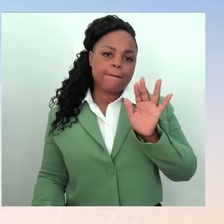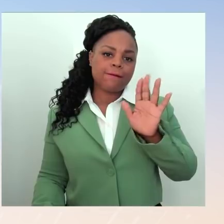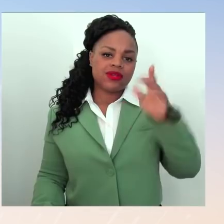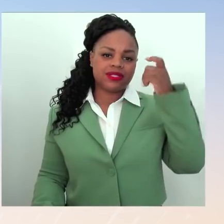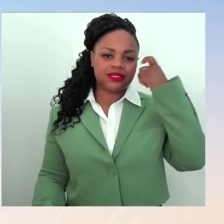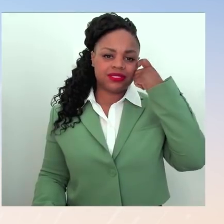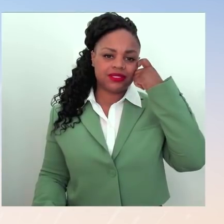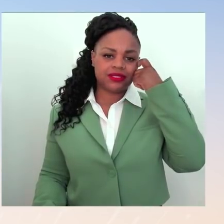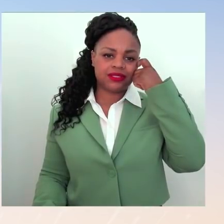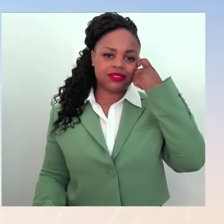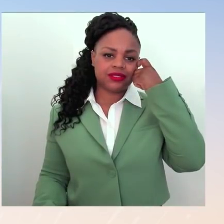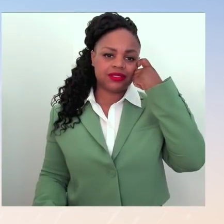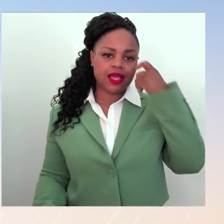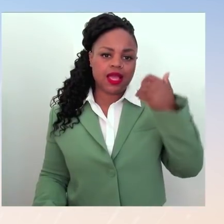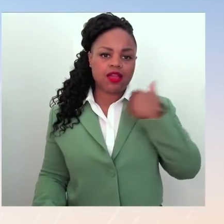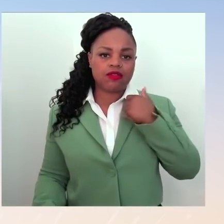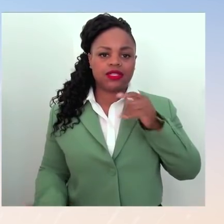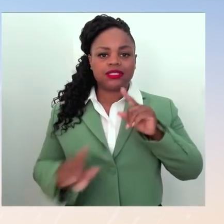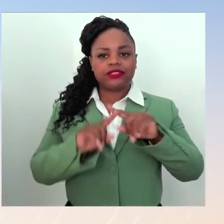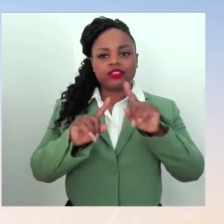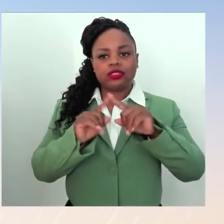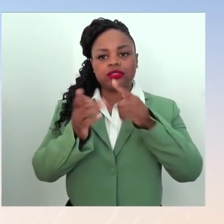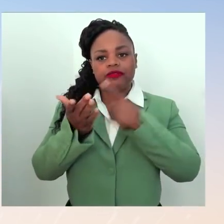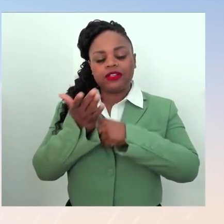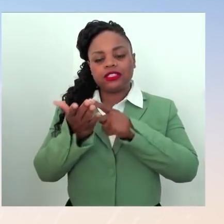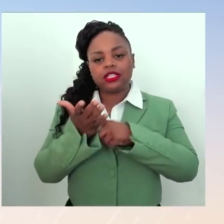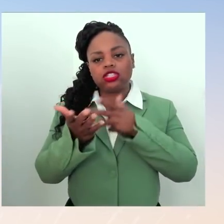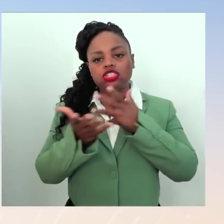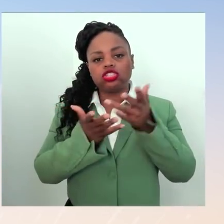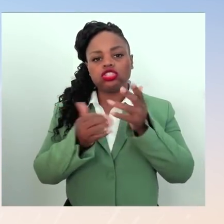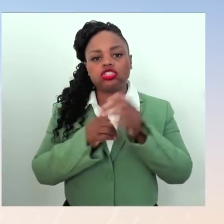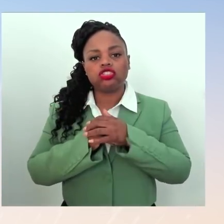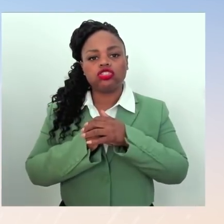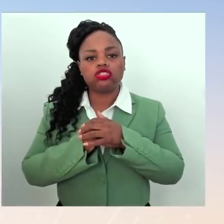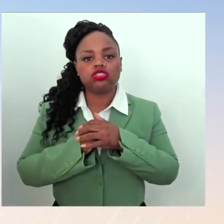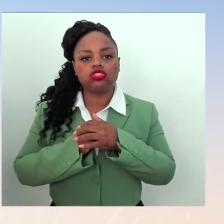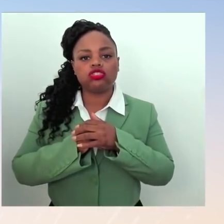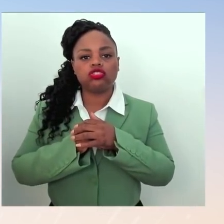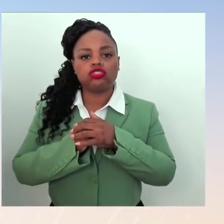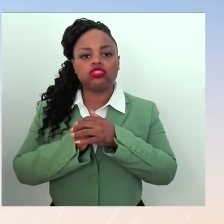both in terms of securing additional sources or supplies of energy